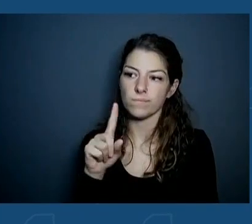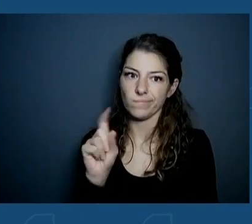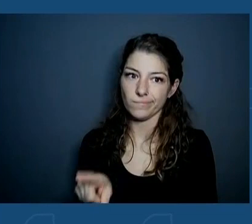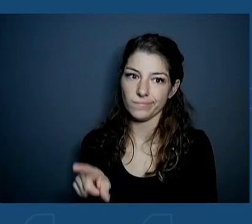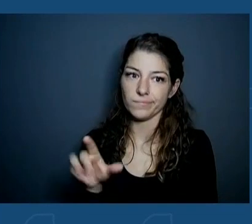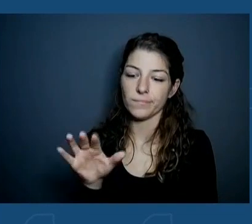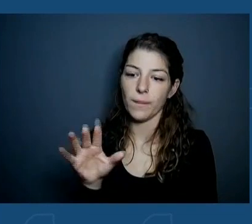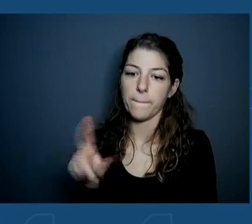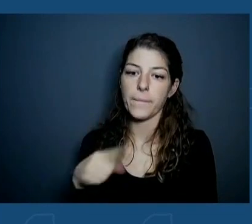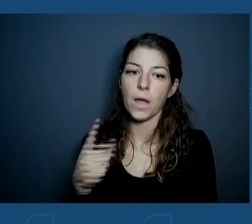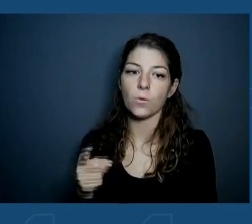VACCINE IS UP-TO-DATE.